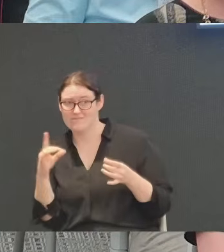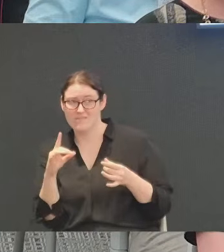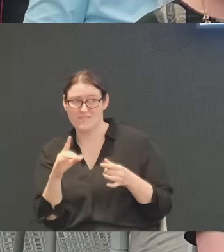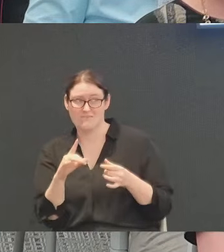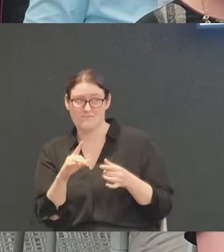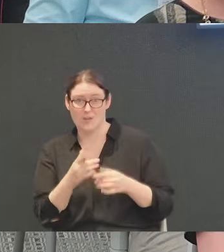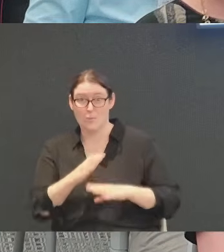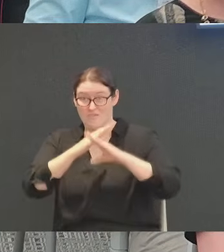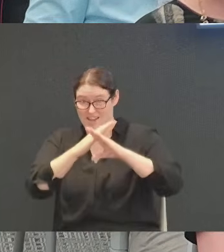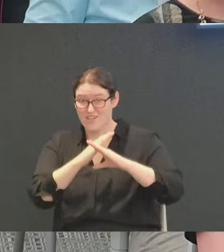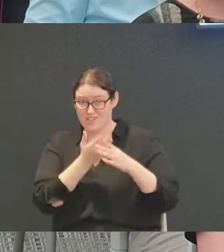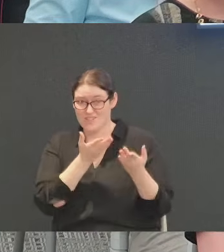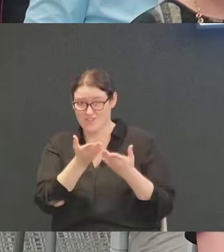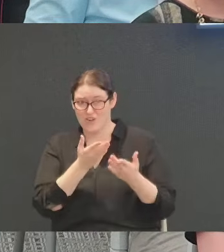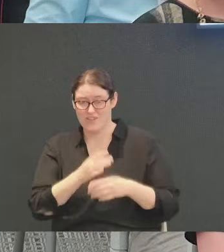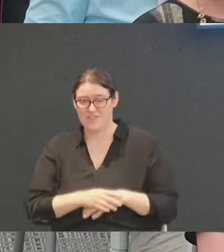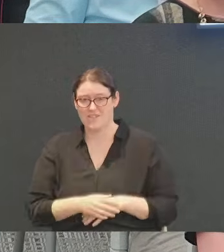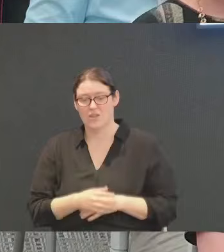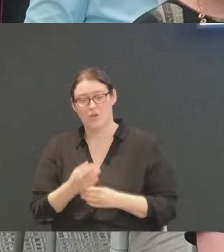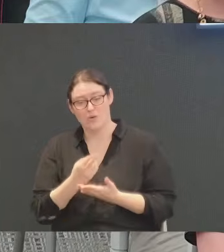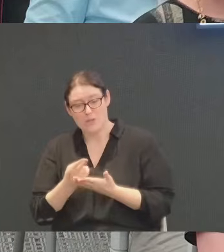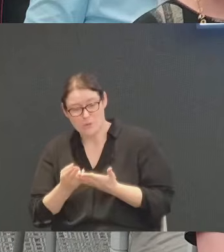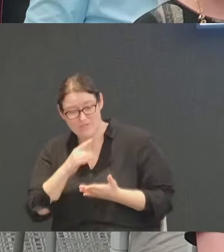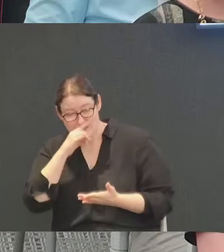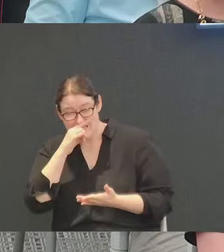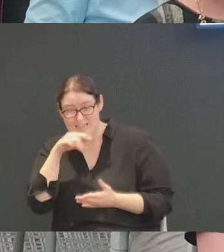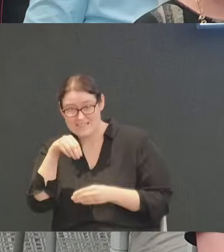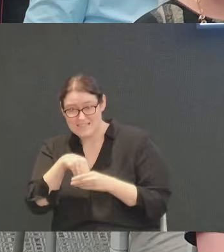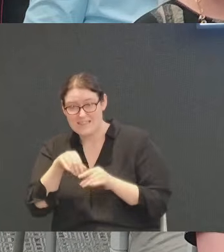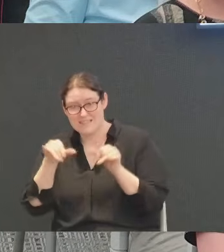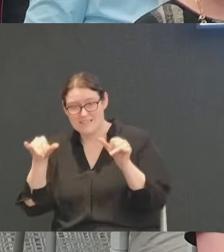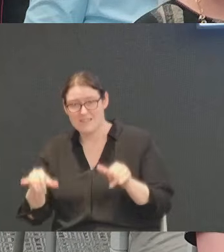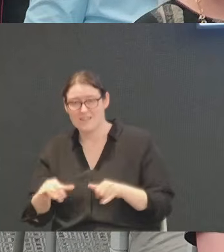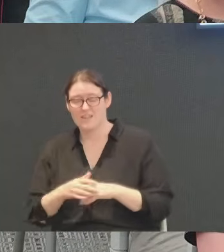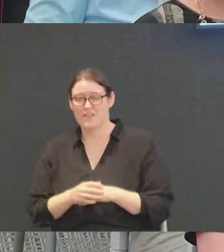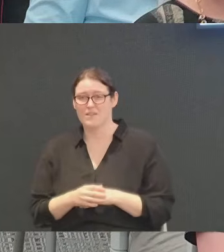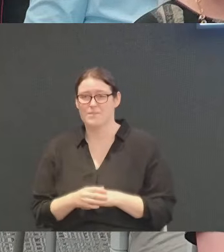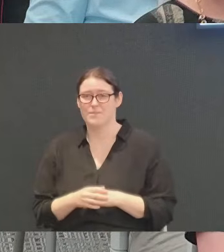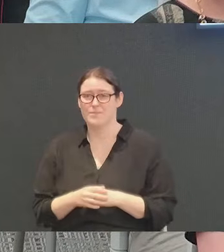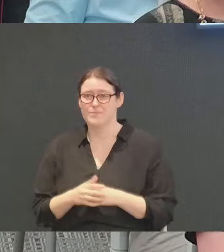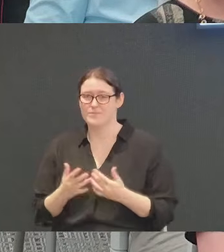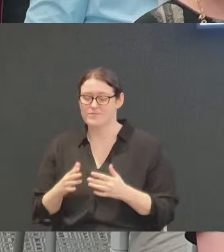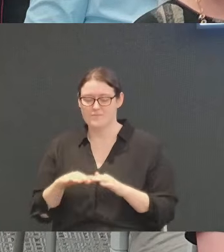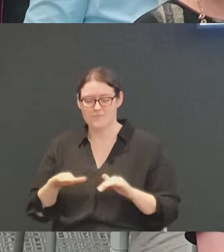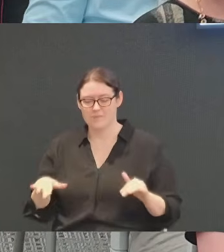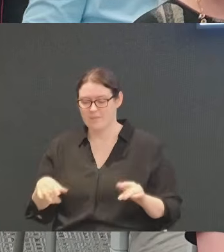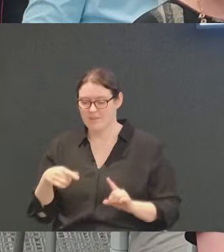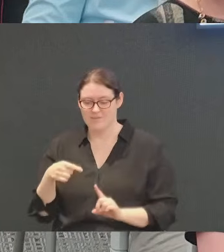Resources for the kids who land in care. And these children's the these childrens didn't choose this